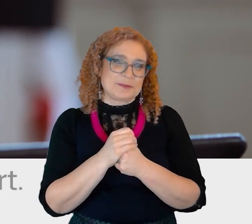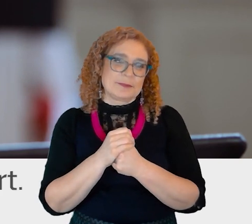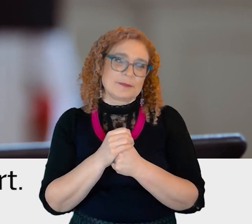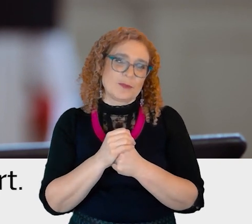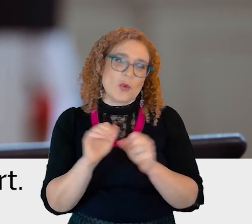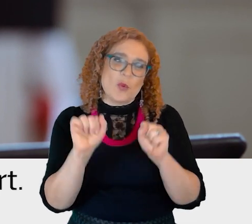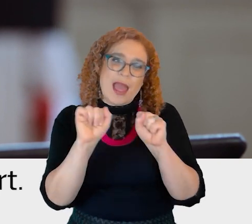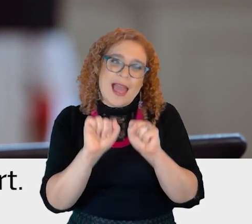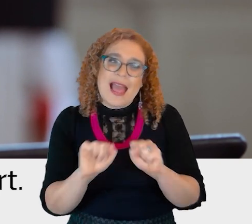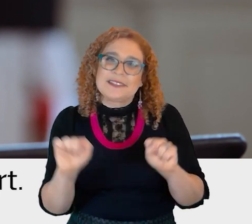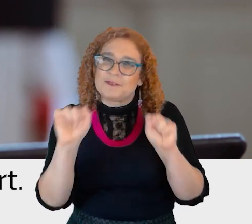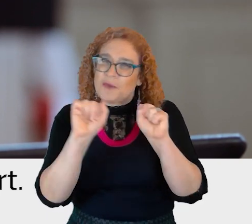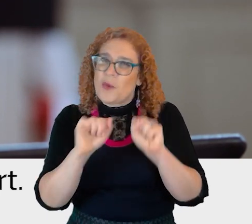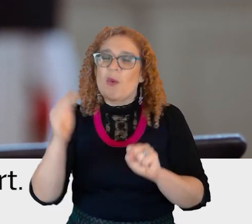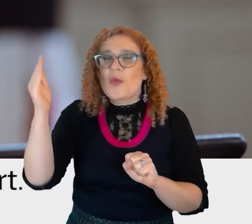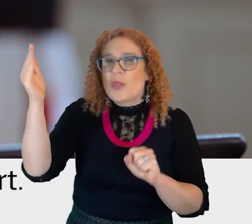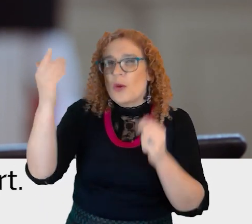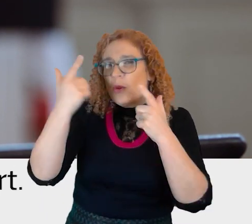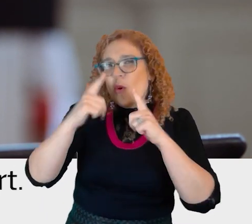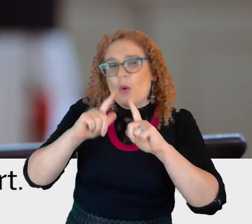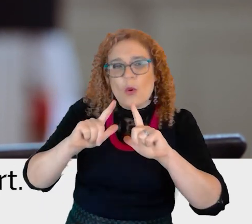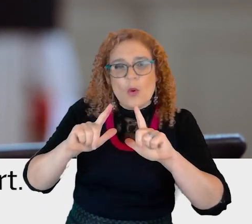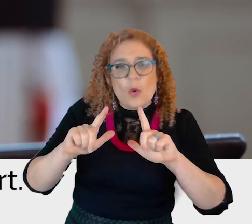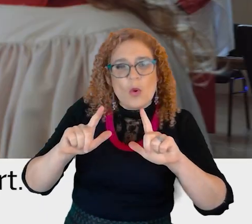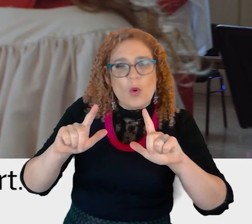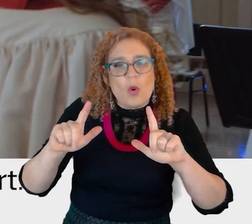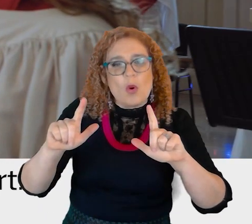Wait for the Lord